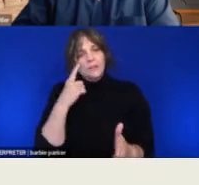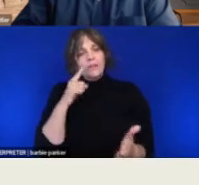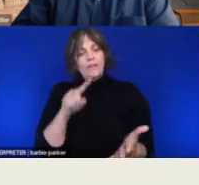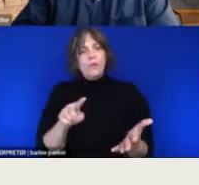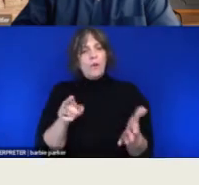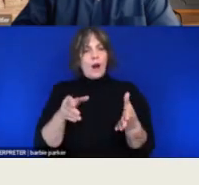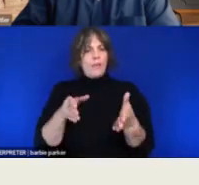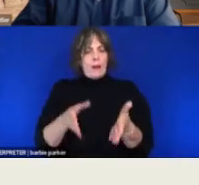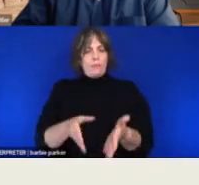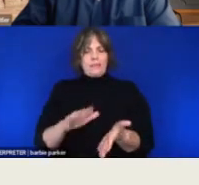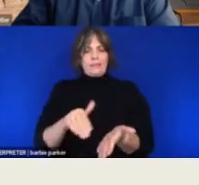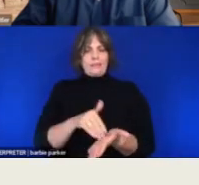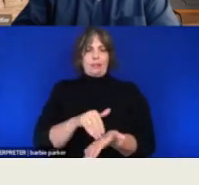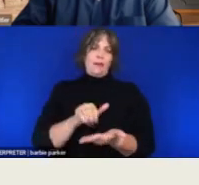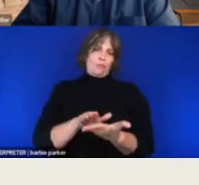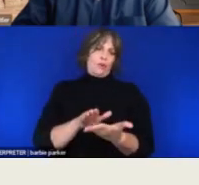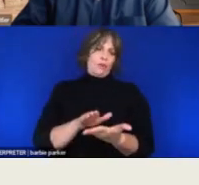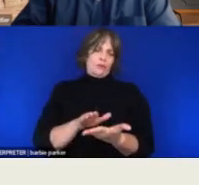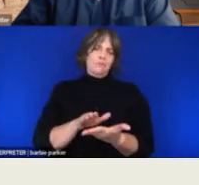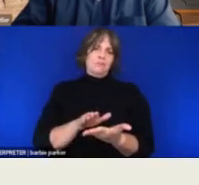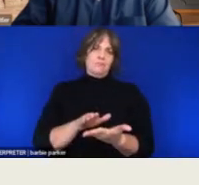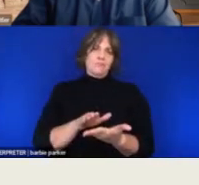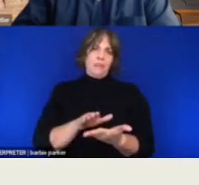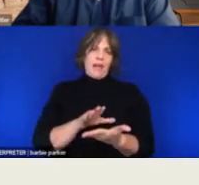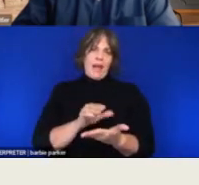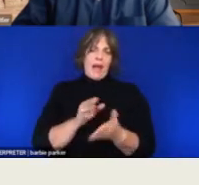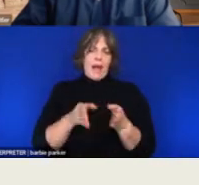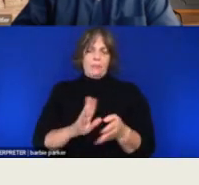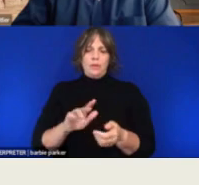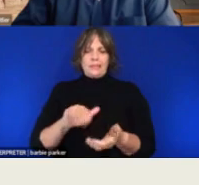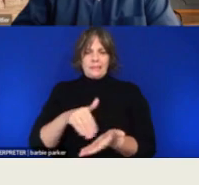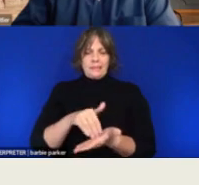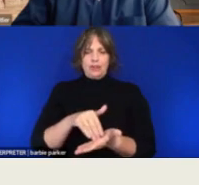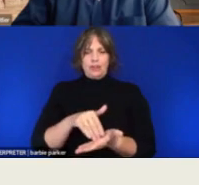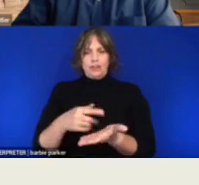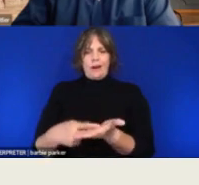person-centered approaches and person-centered conversation, conversations. Because if you